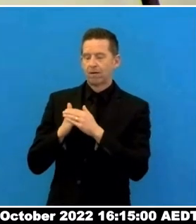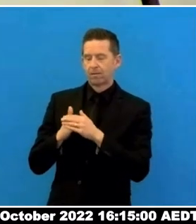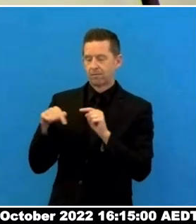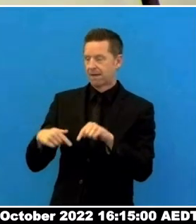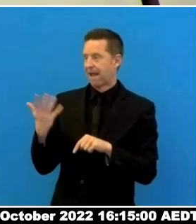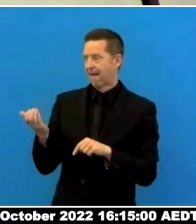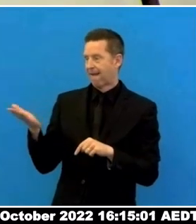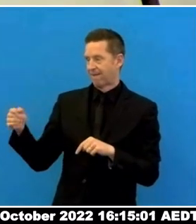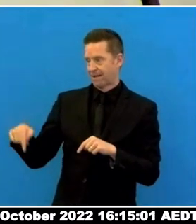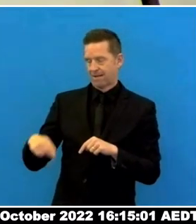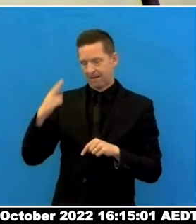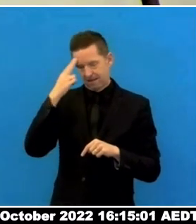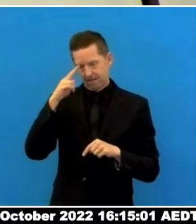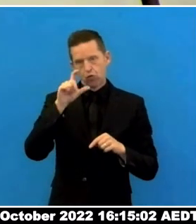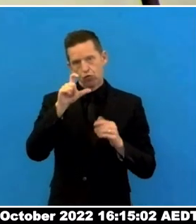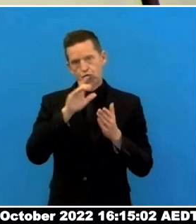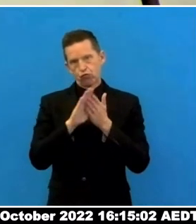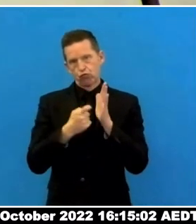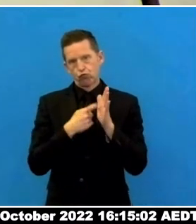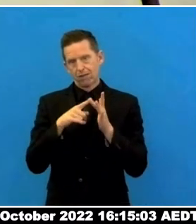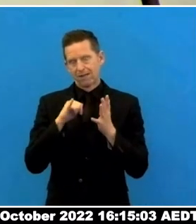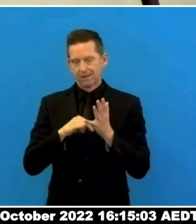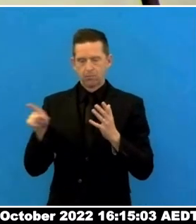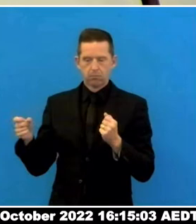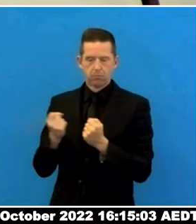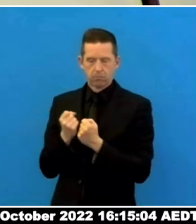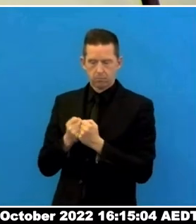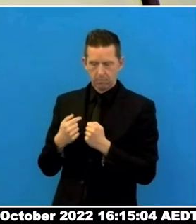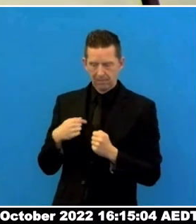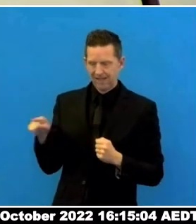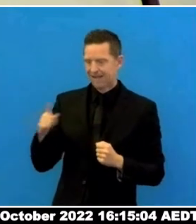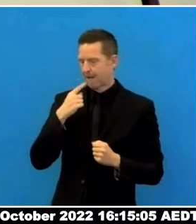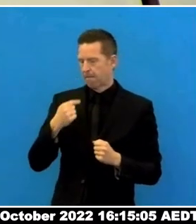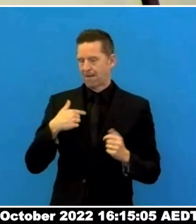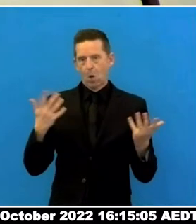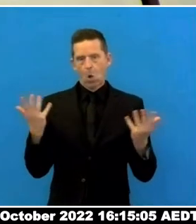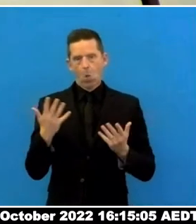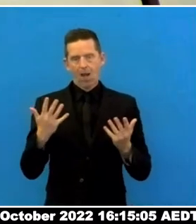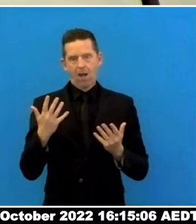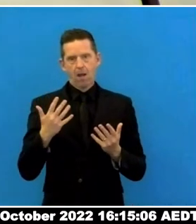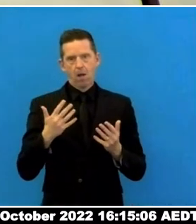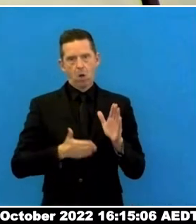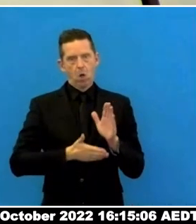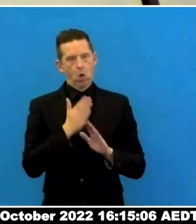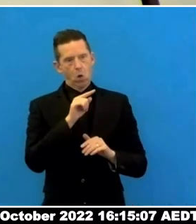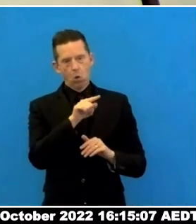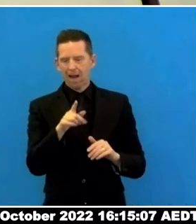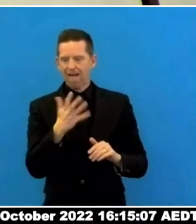She's the first one to support me and to direct me to the right services.